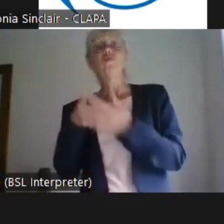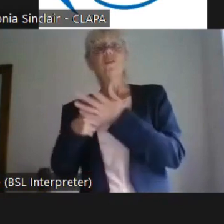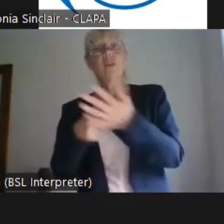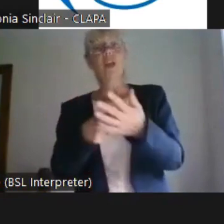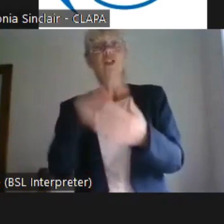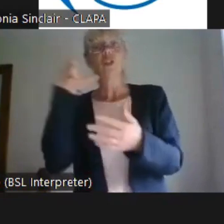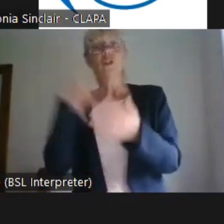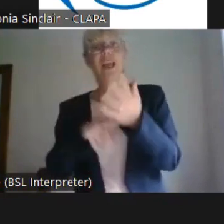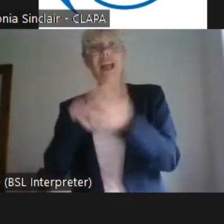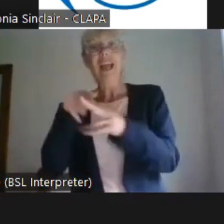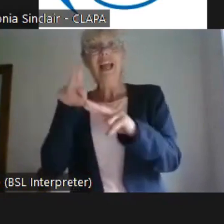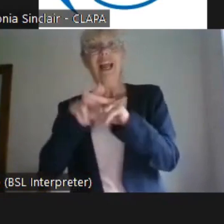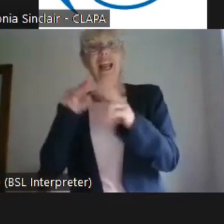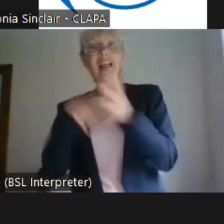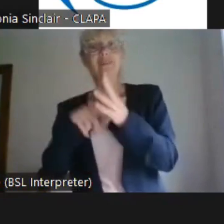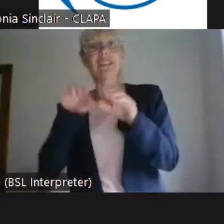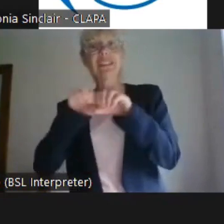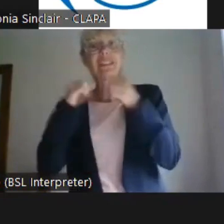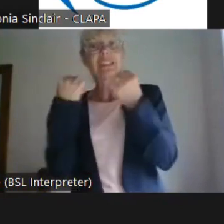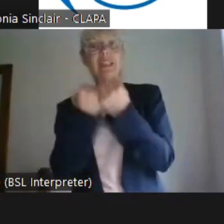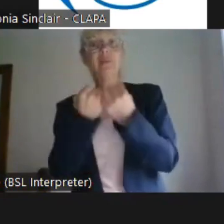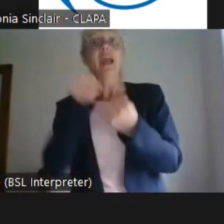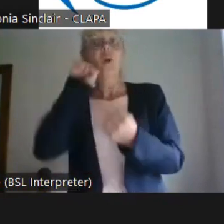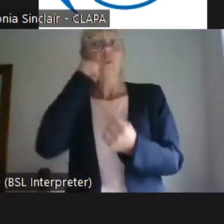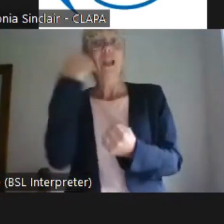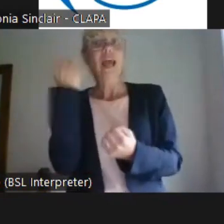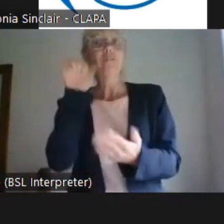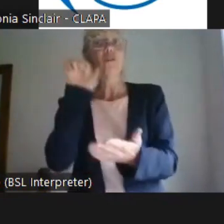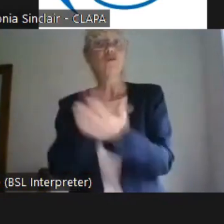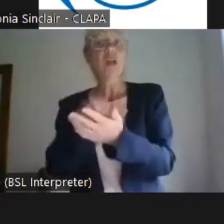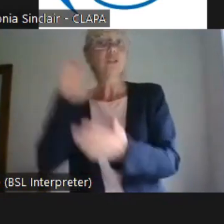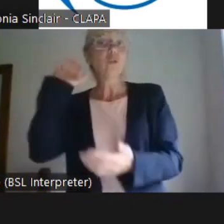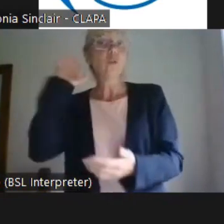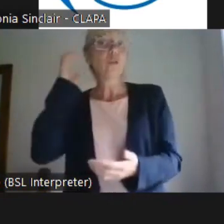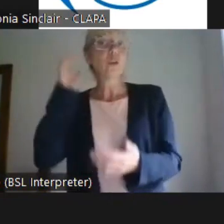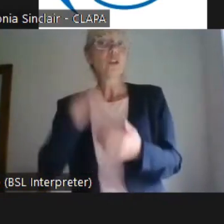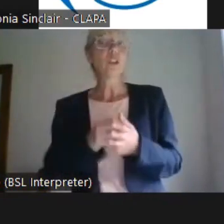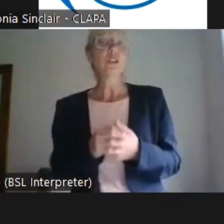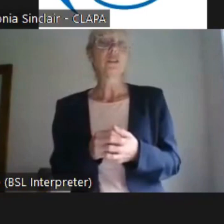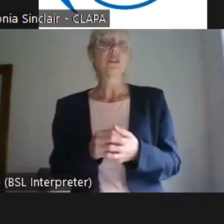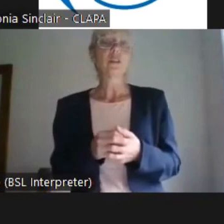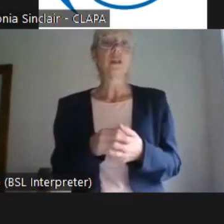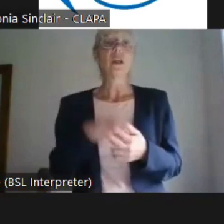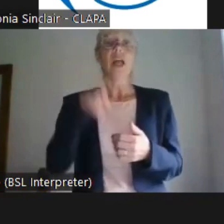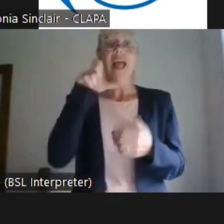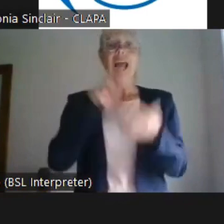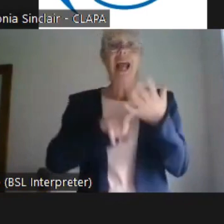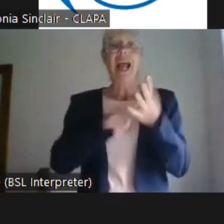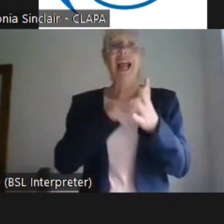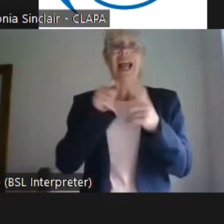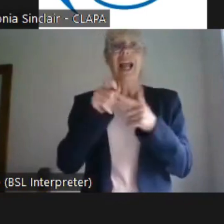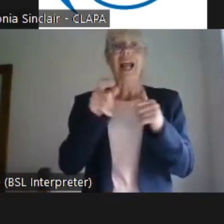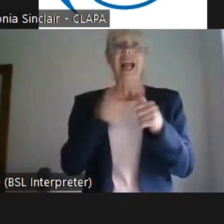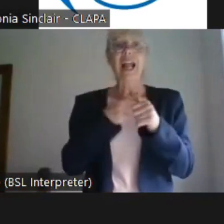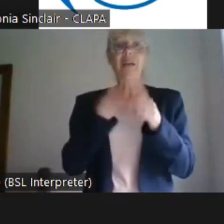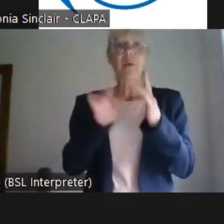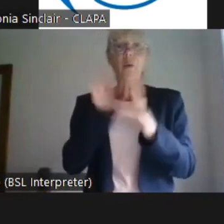um on that team I think um on The CLAPA website I think there are um email addresses as well so